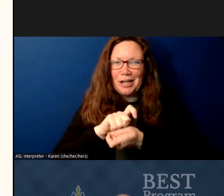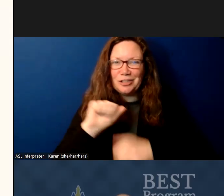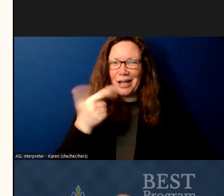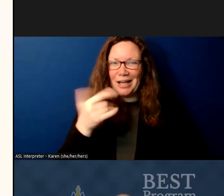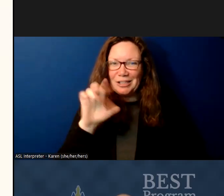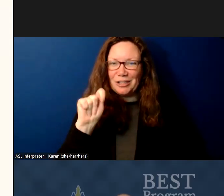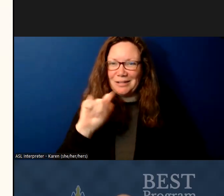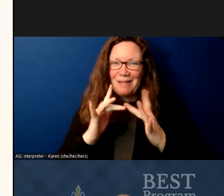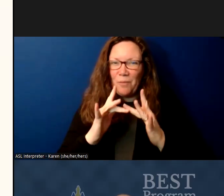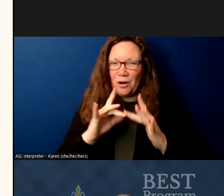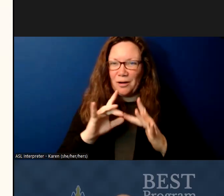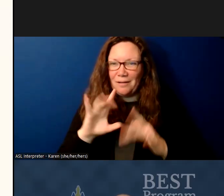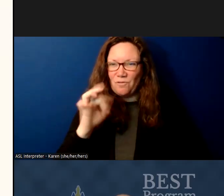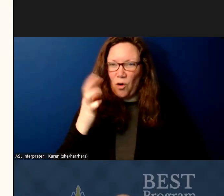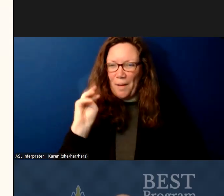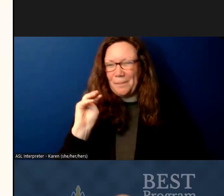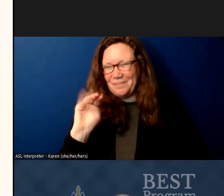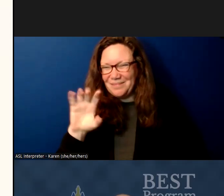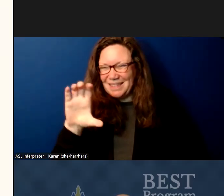A few items before we get started.